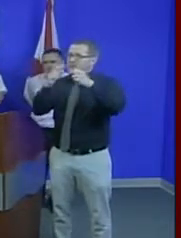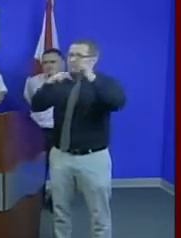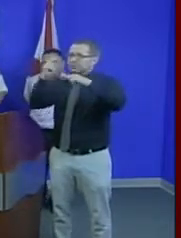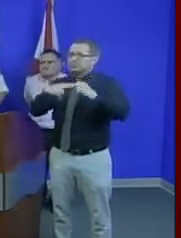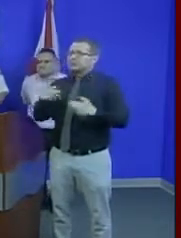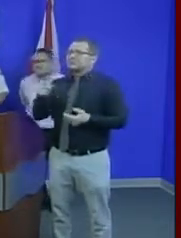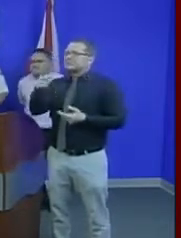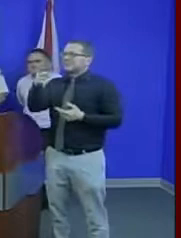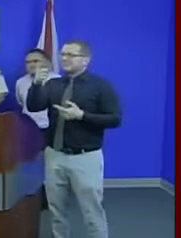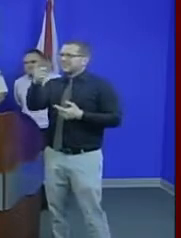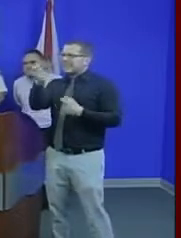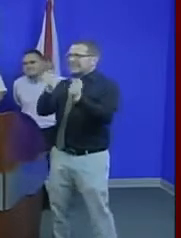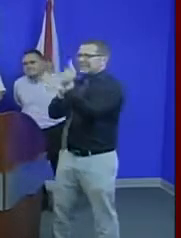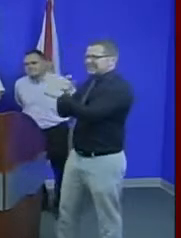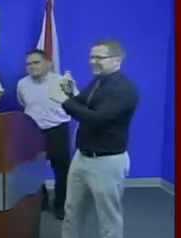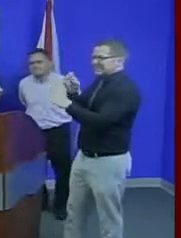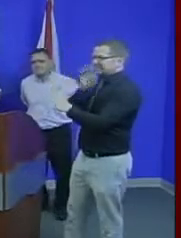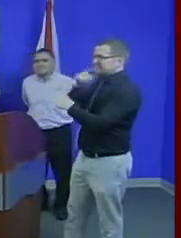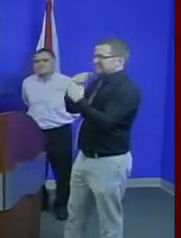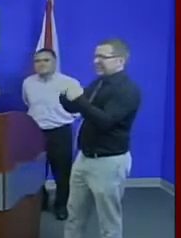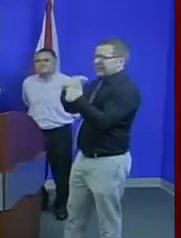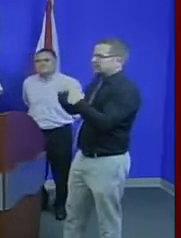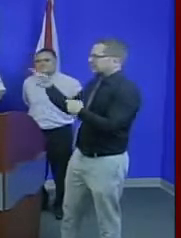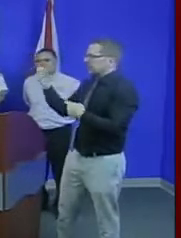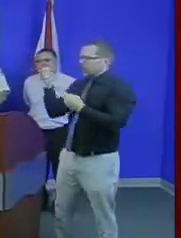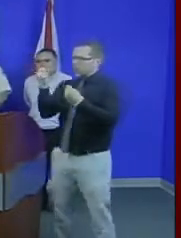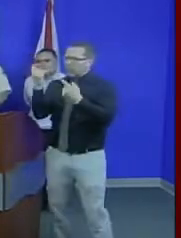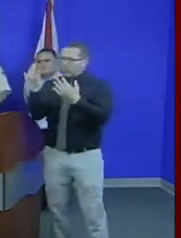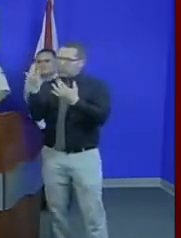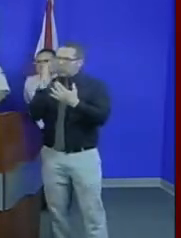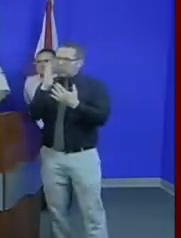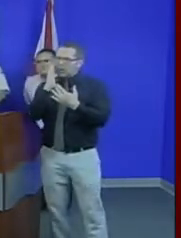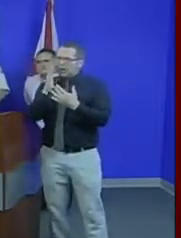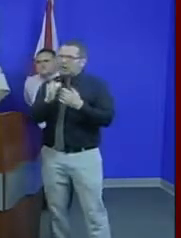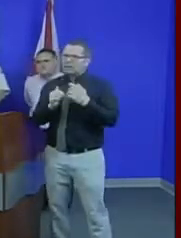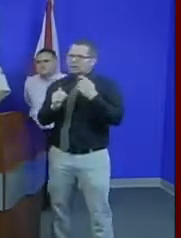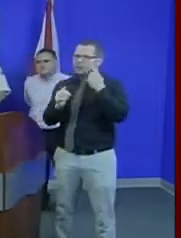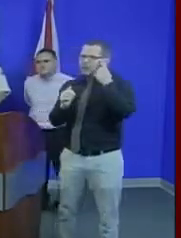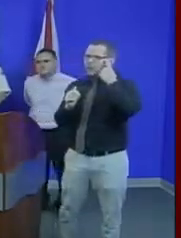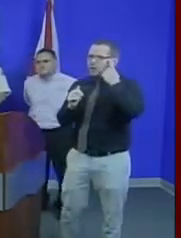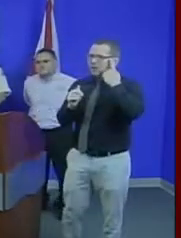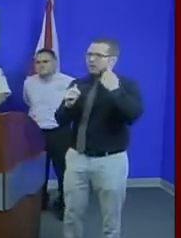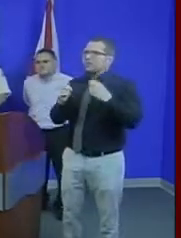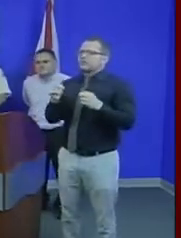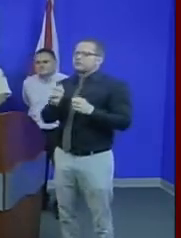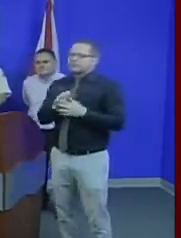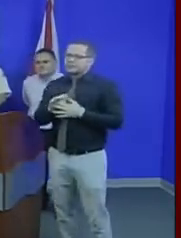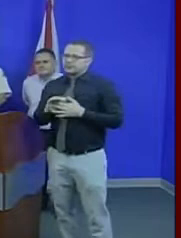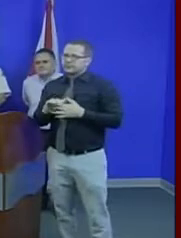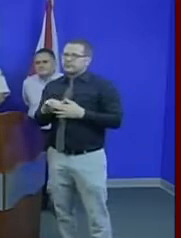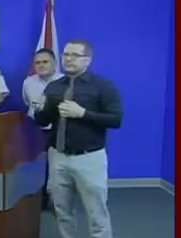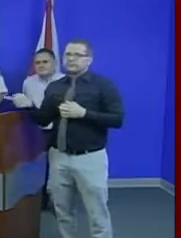ANY QUESTIONS THAT THEY WOULD LIKE ANSWERE SURE. CAN WE -- SURE.